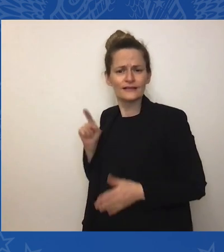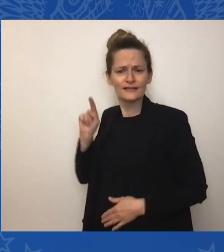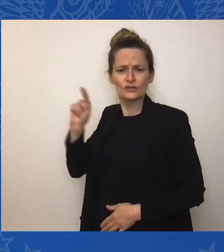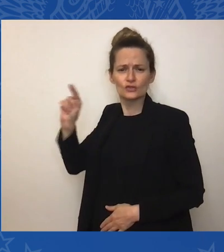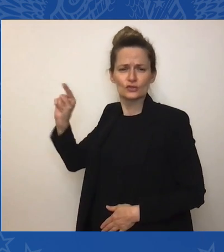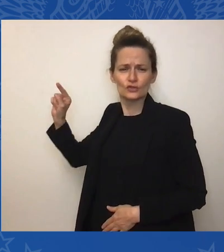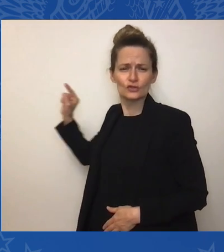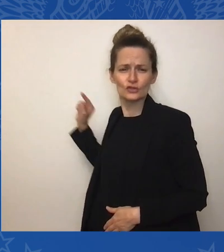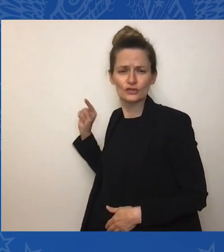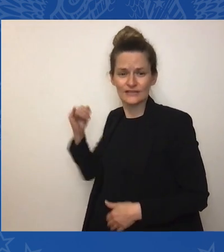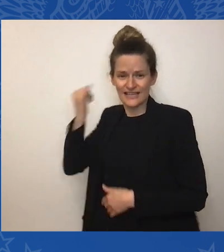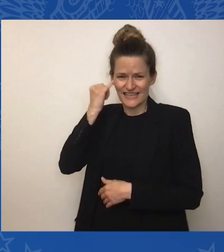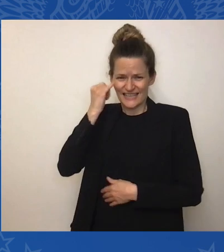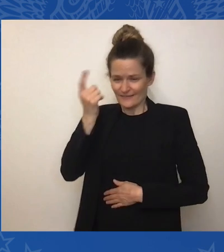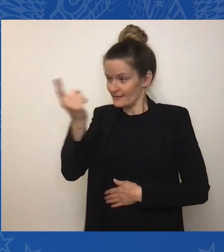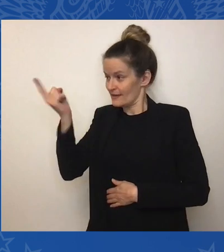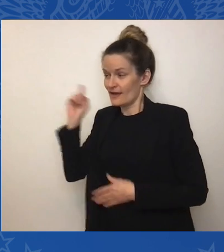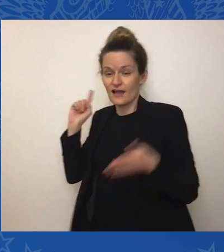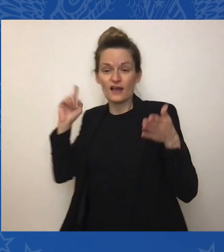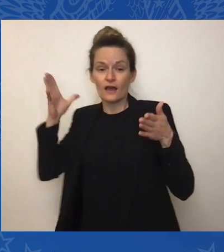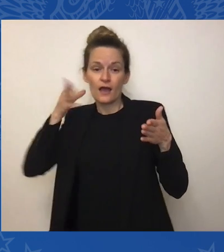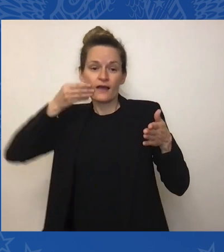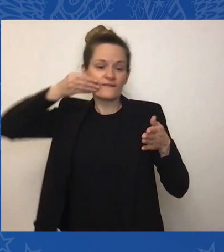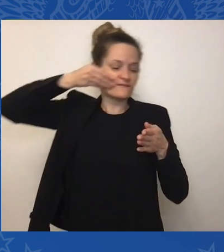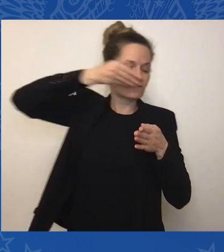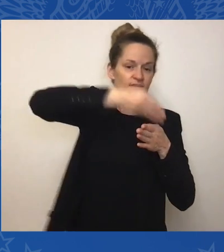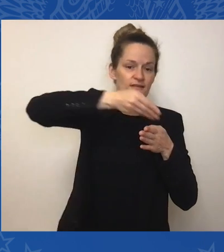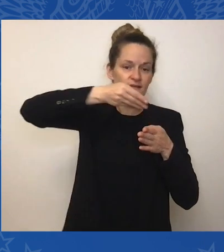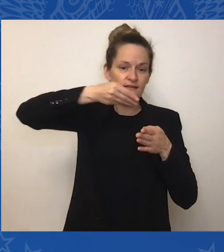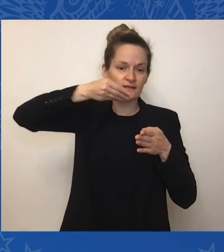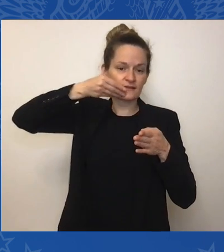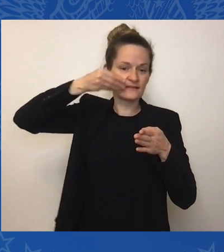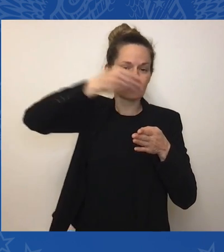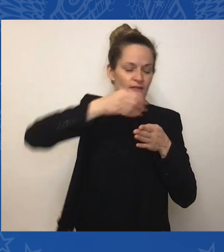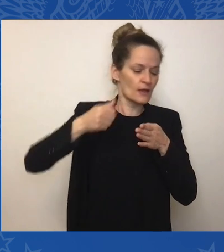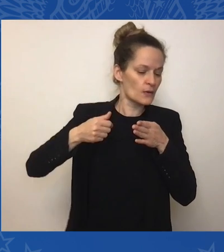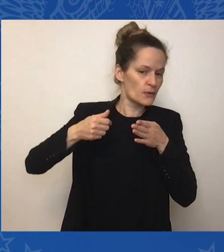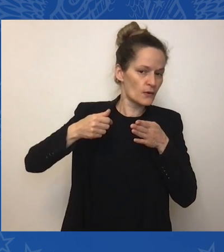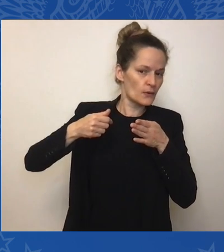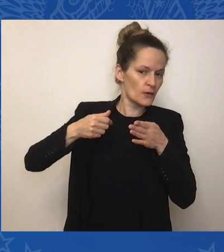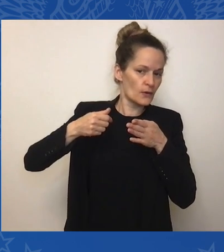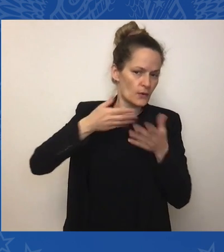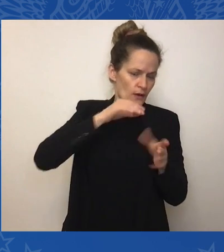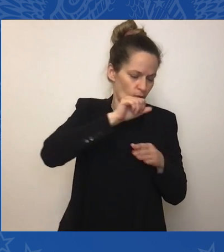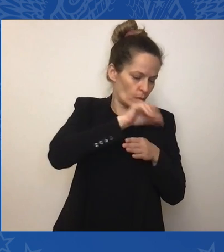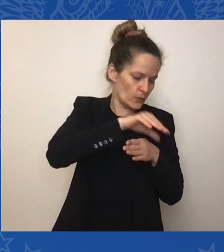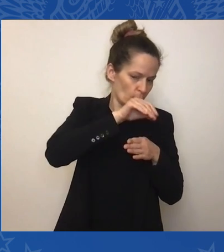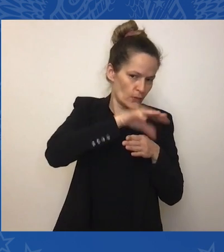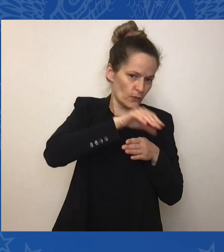it takes on a new life. It comes roaring back out in ways,